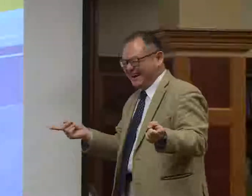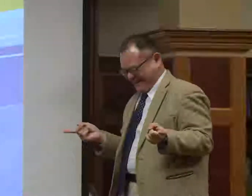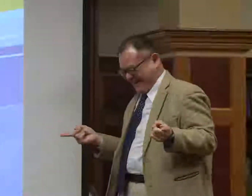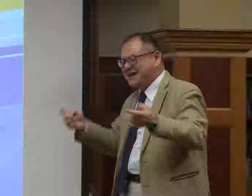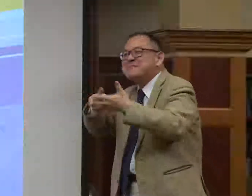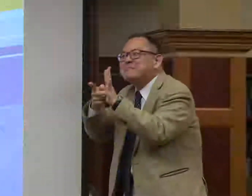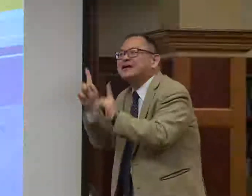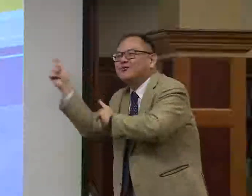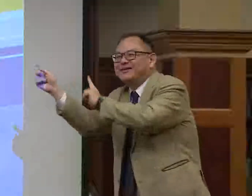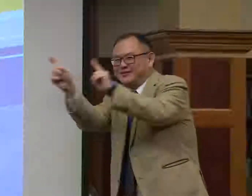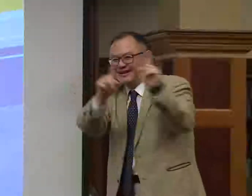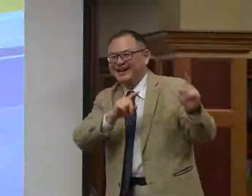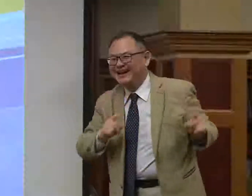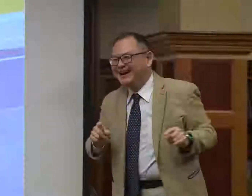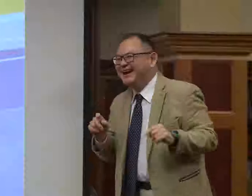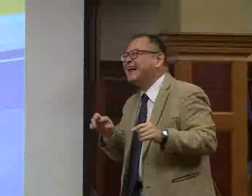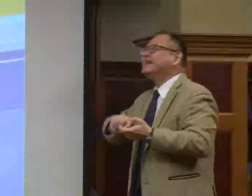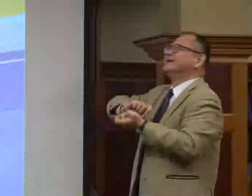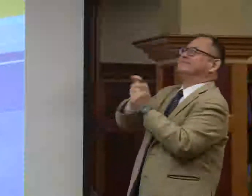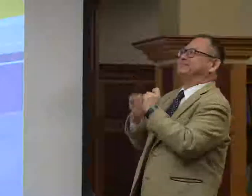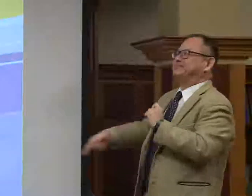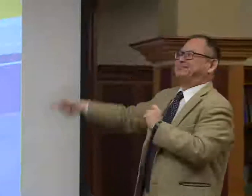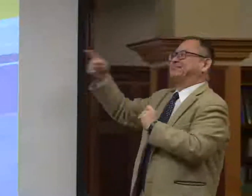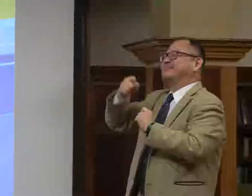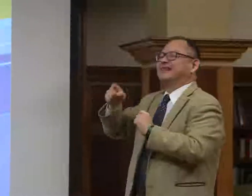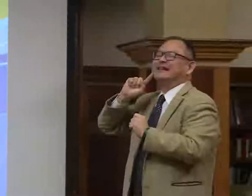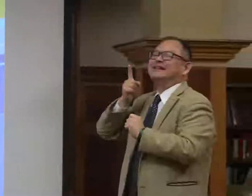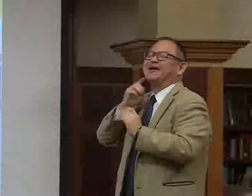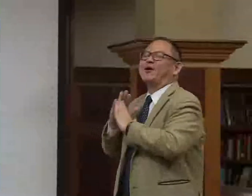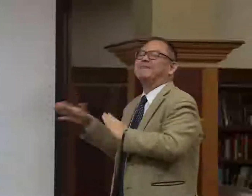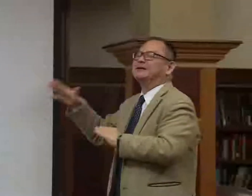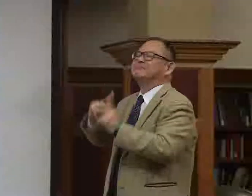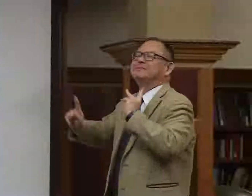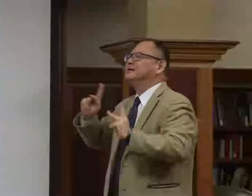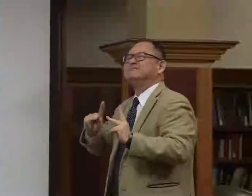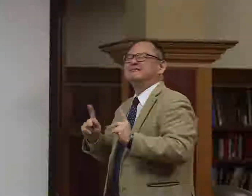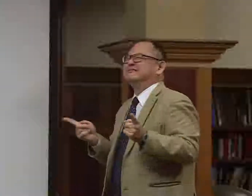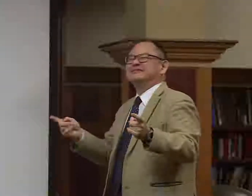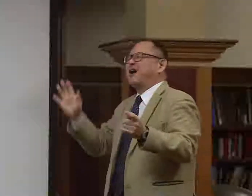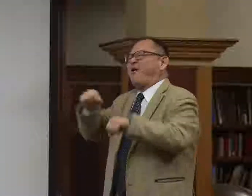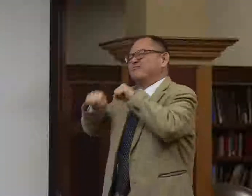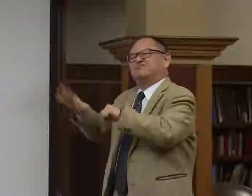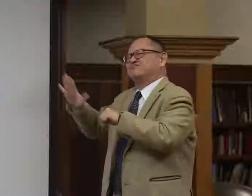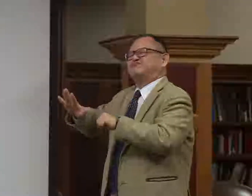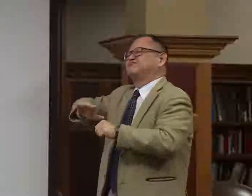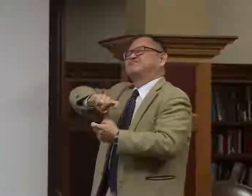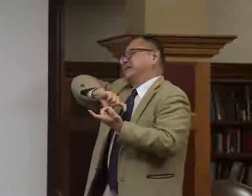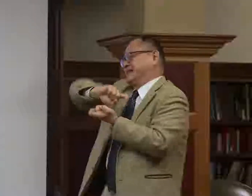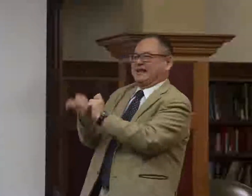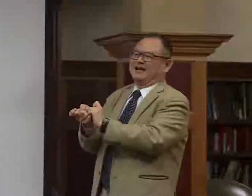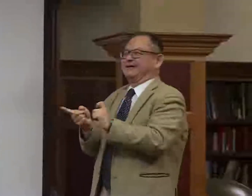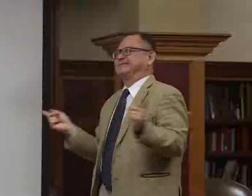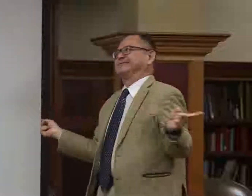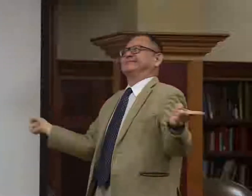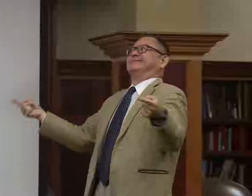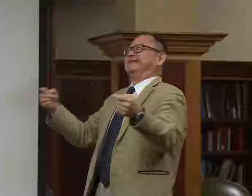So this is where my new name sign comes from, because it means that I ask a lot of questions. And Deaf people in the community